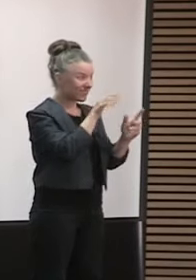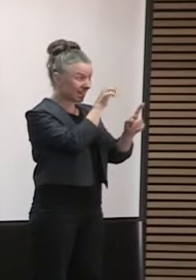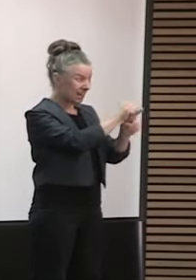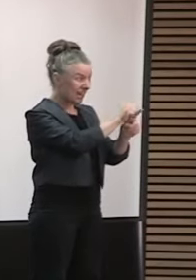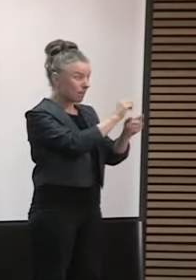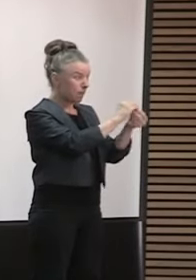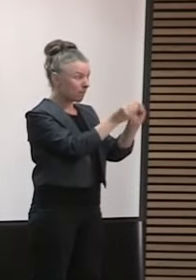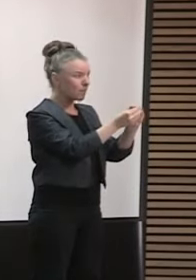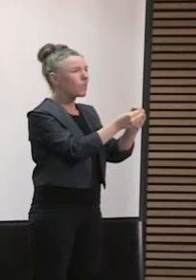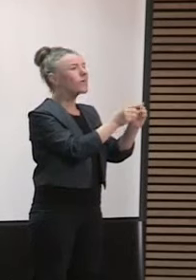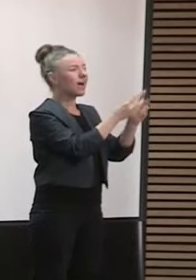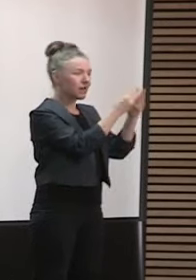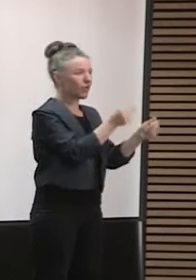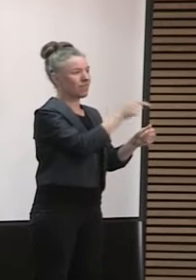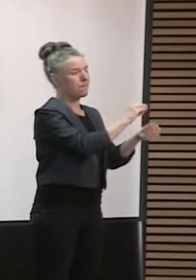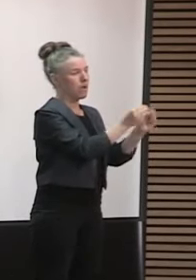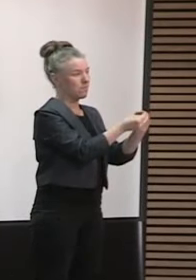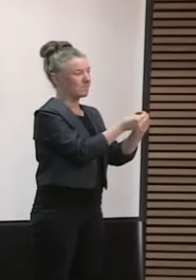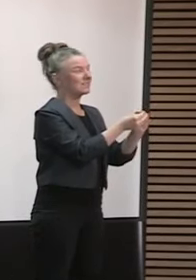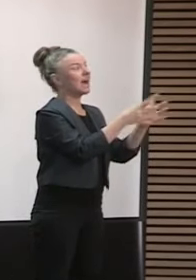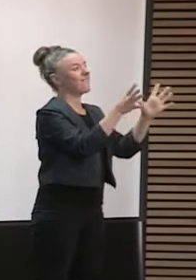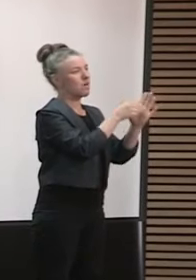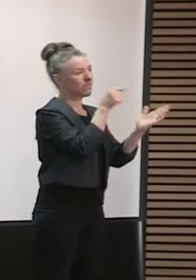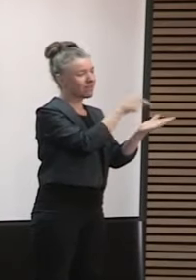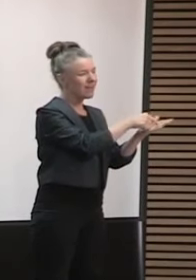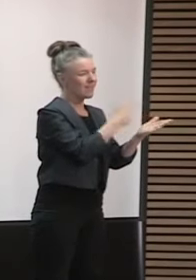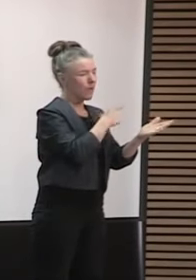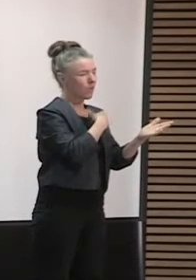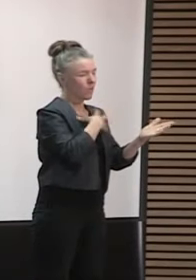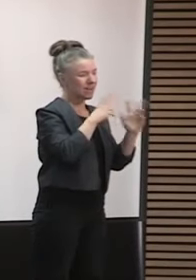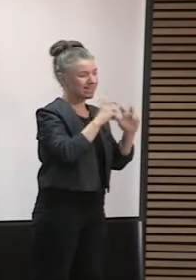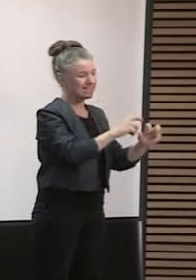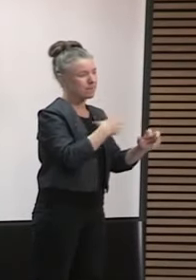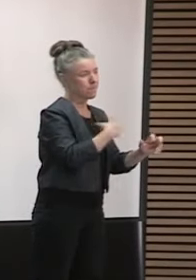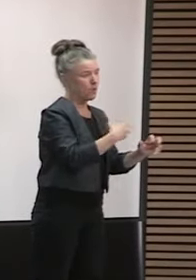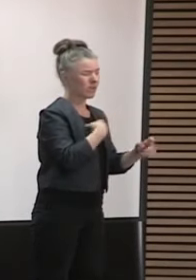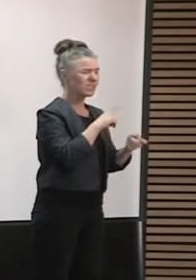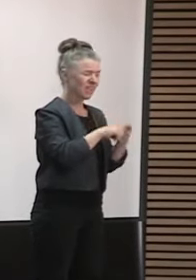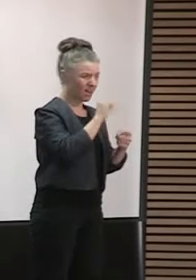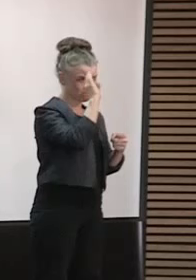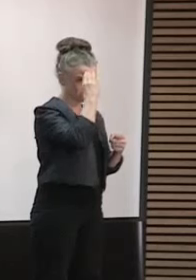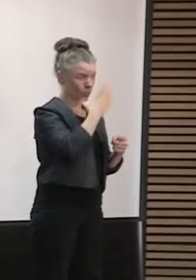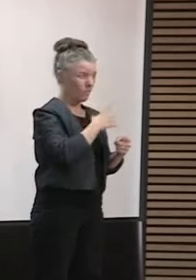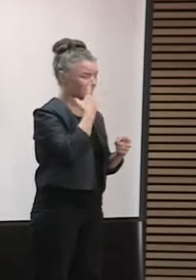Did you want populations at risk to be tested in west and South Auckland and that message